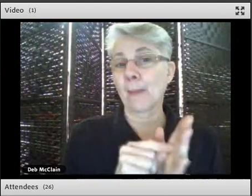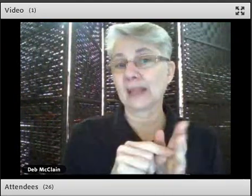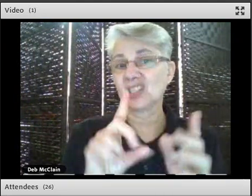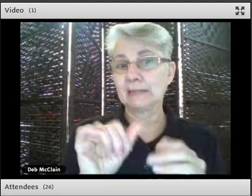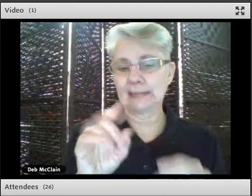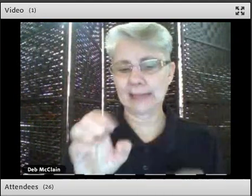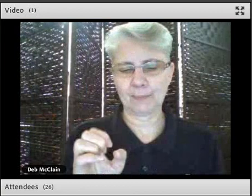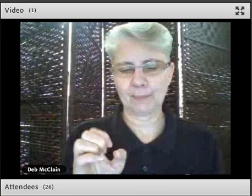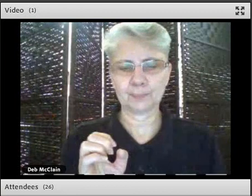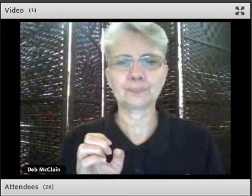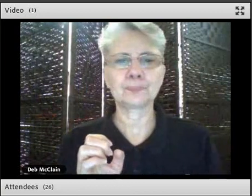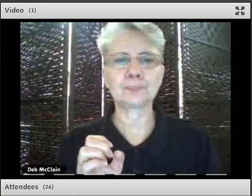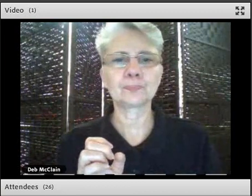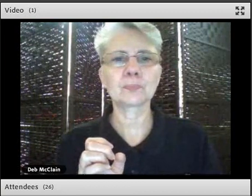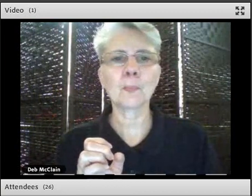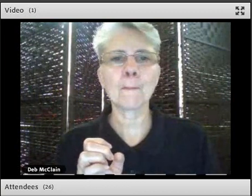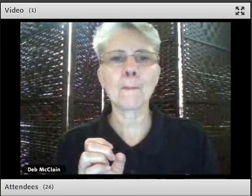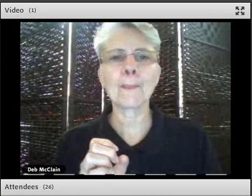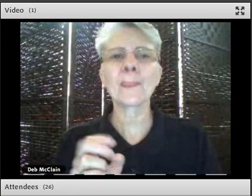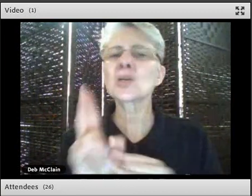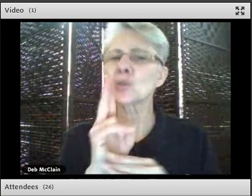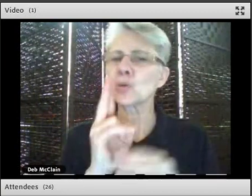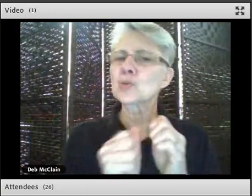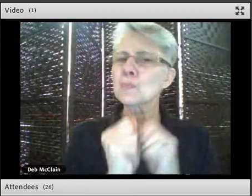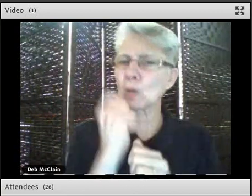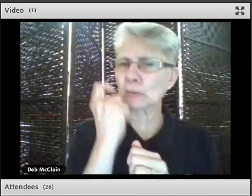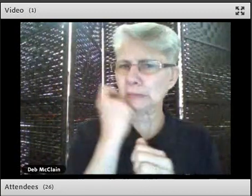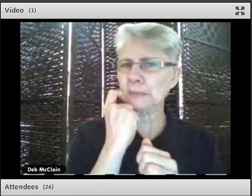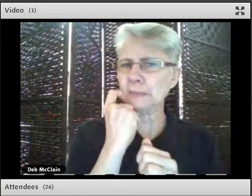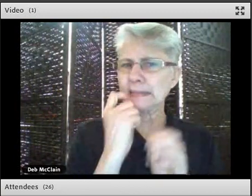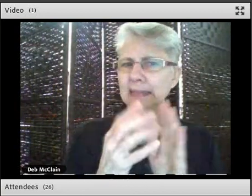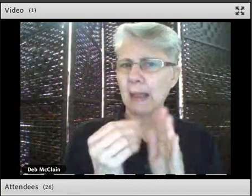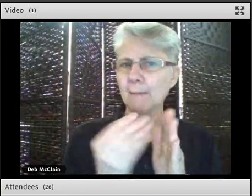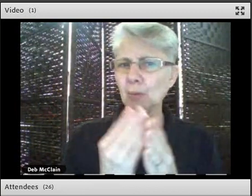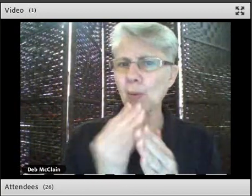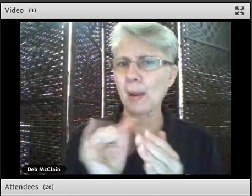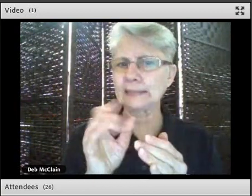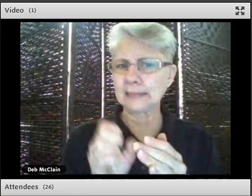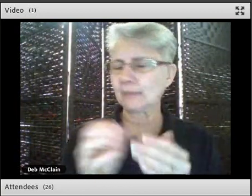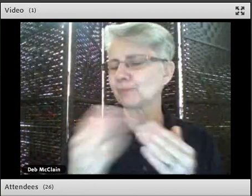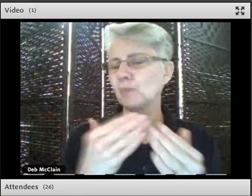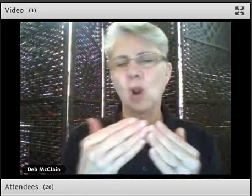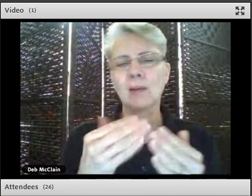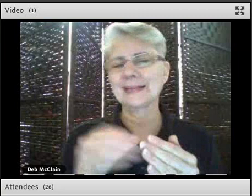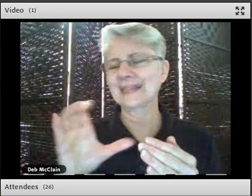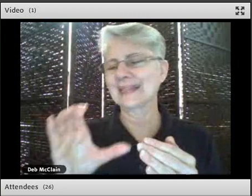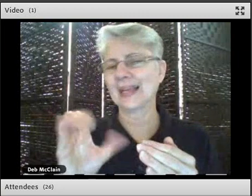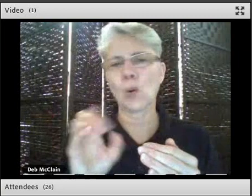regardless of whether it is "C" or "P," for inferring your publication date.